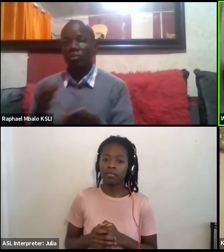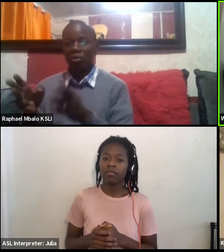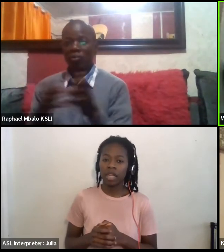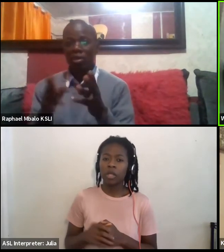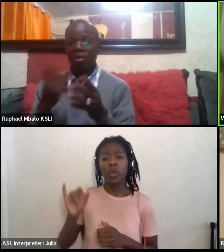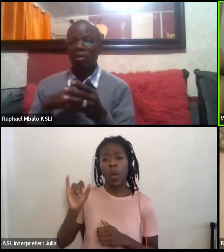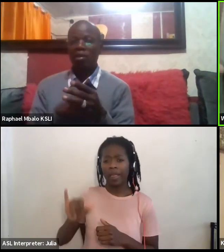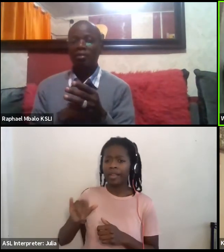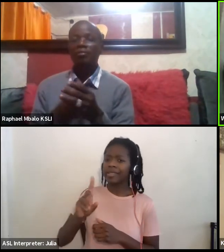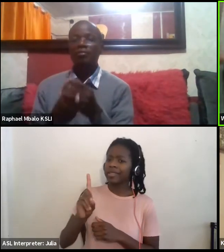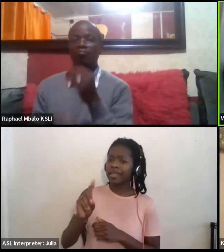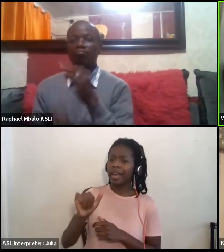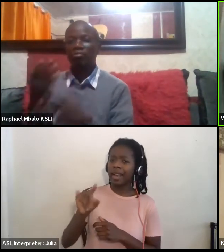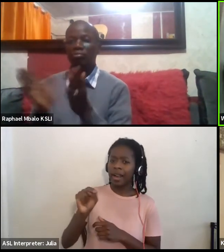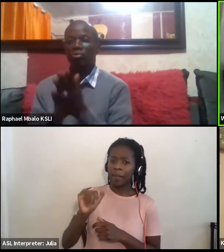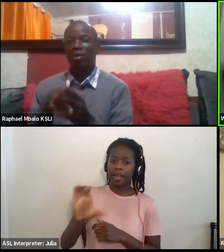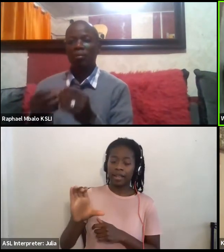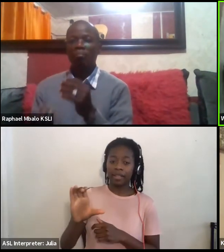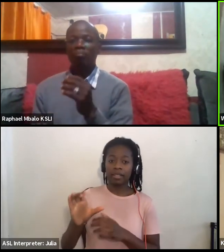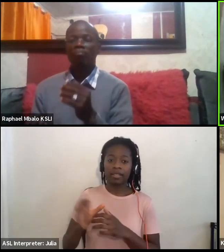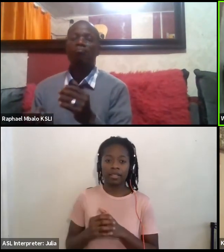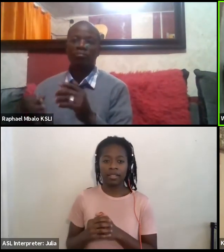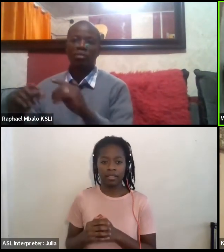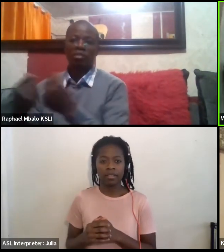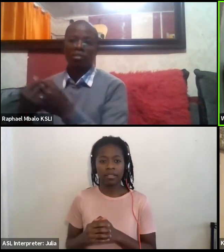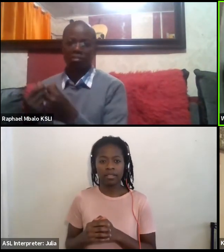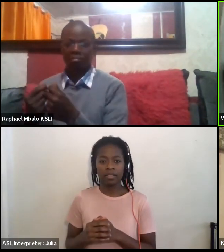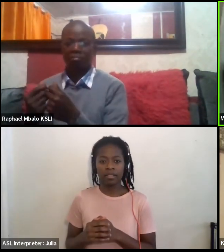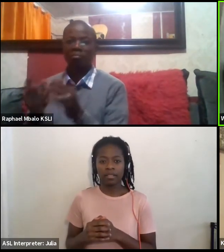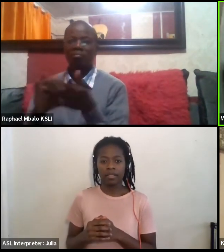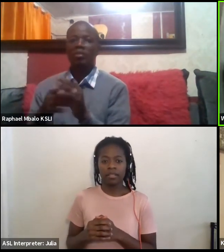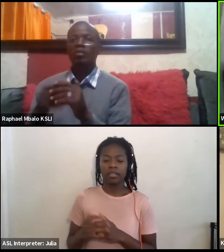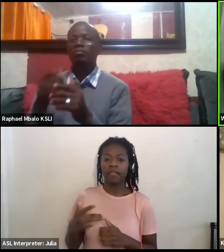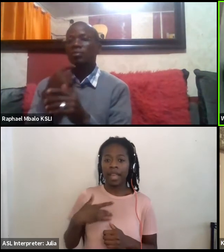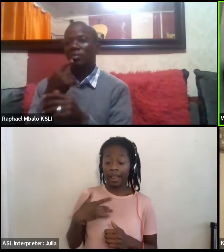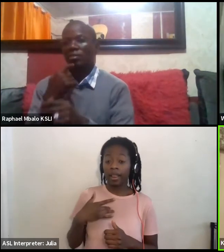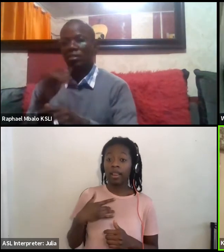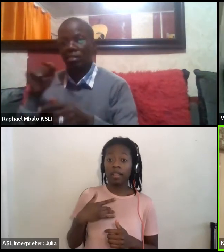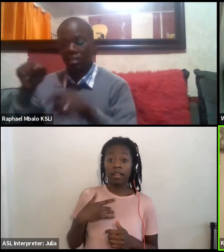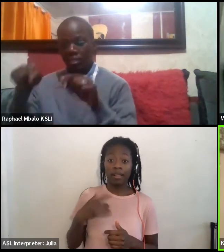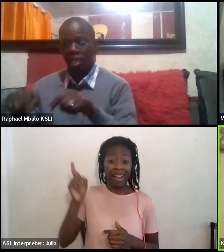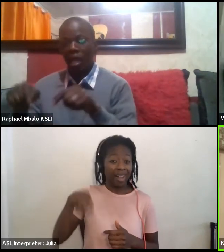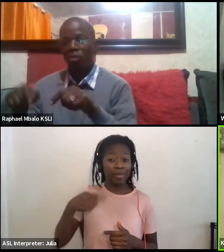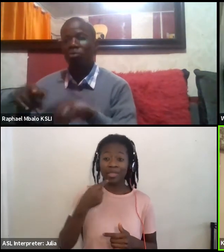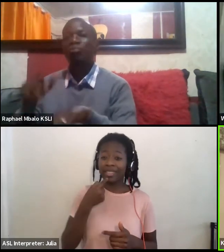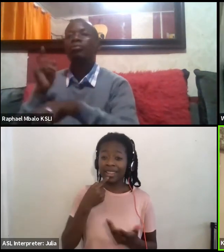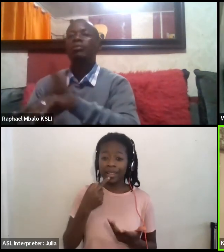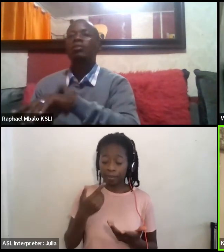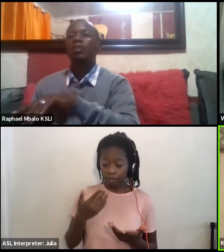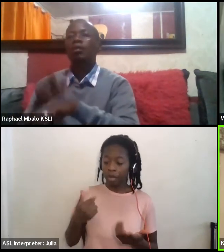Always been like, "This is your turn, I'm done." Yeah.